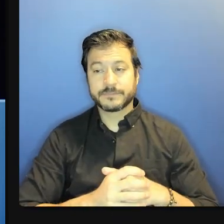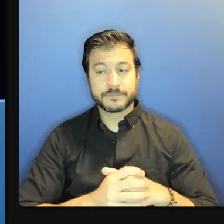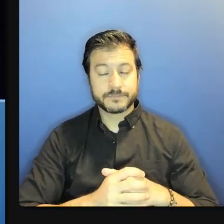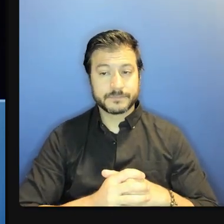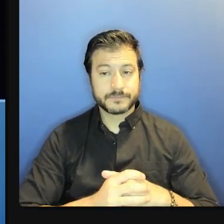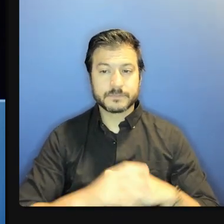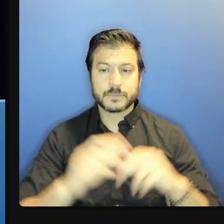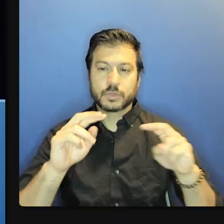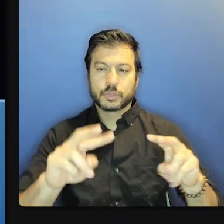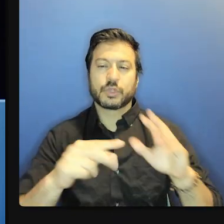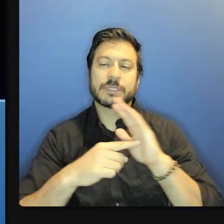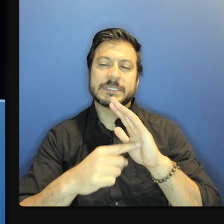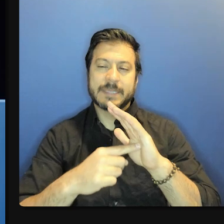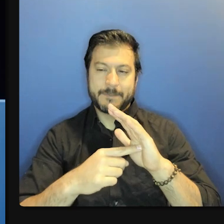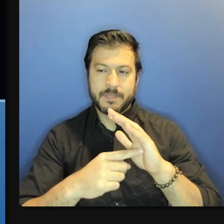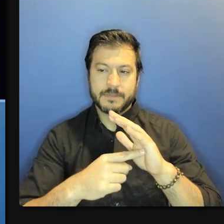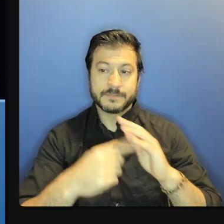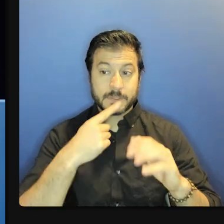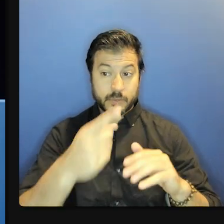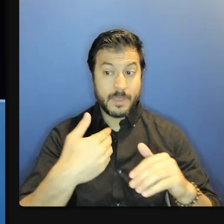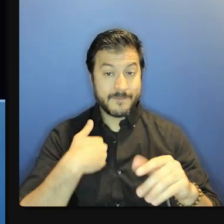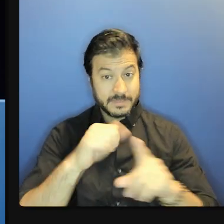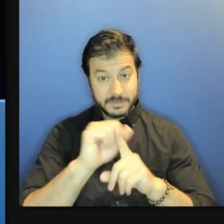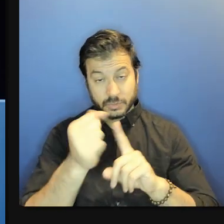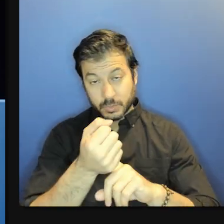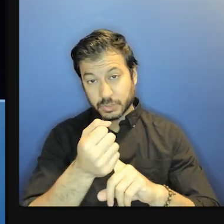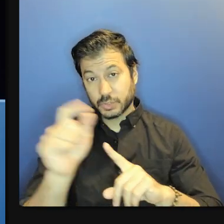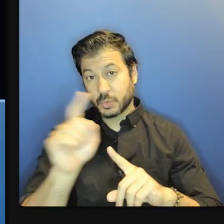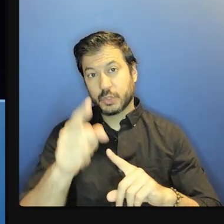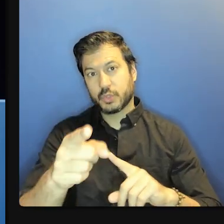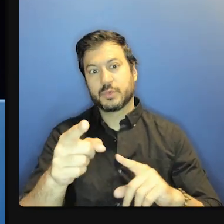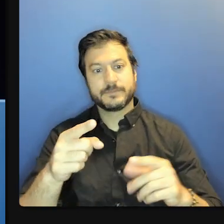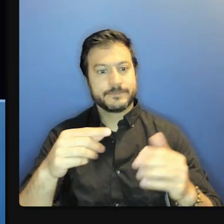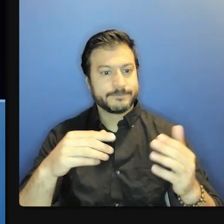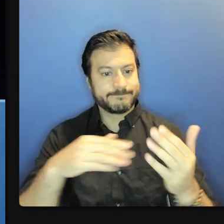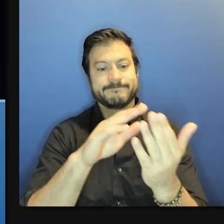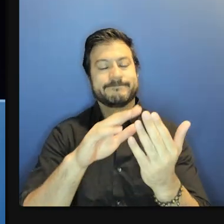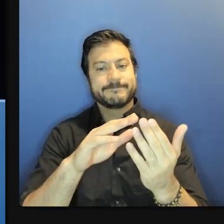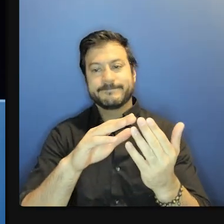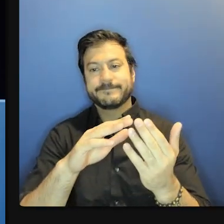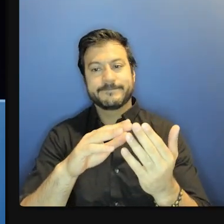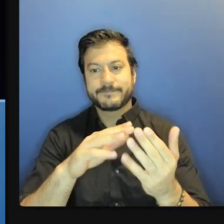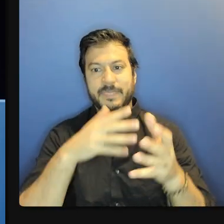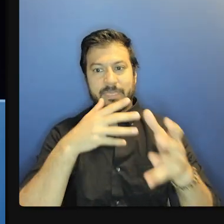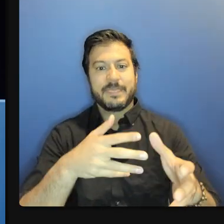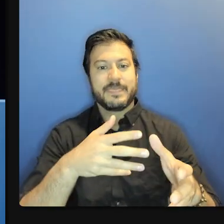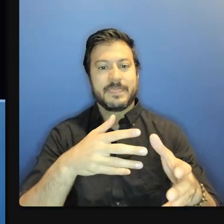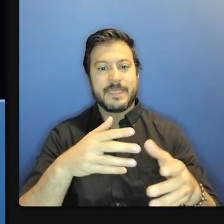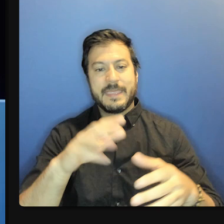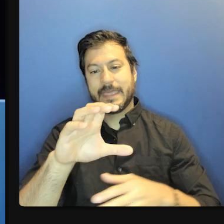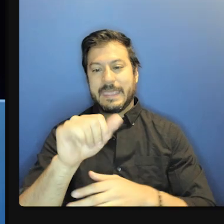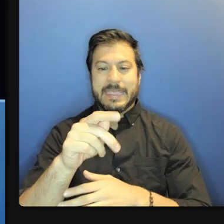Now, let's look at an example. Say you have a situation where you run into the ever-despised camper.